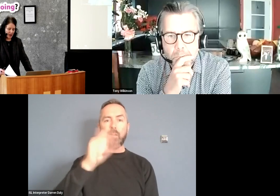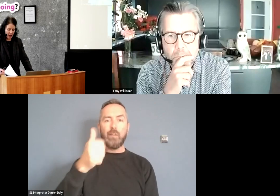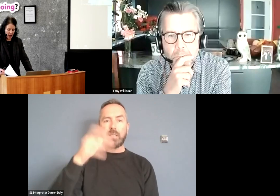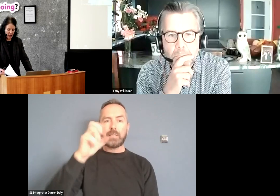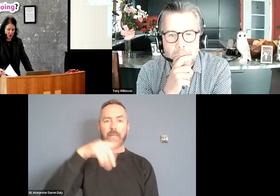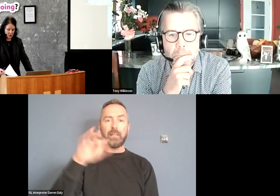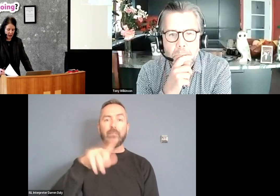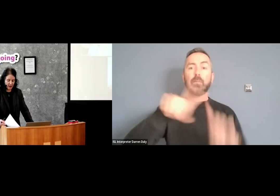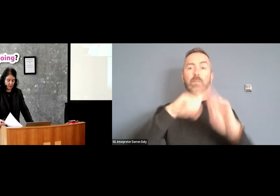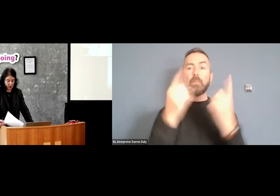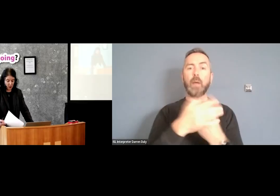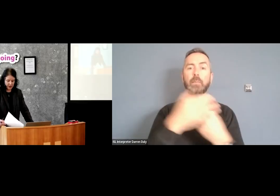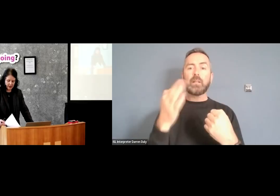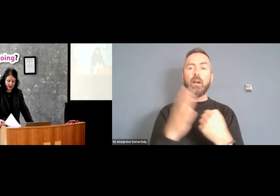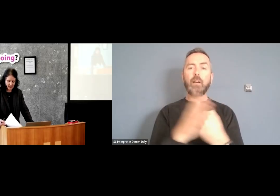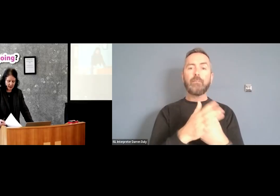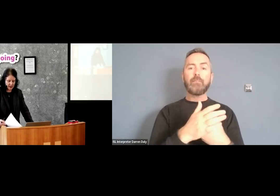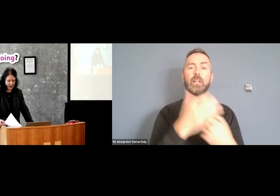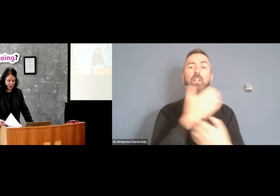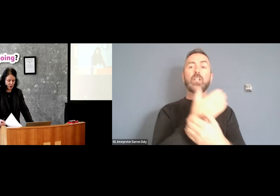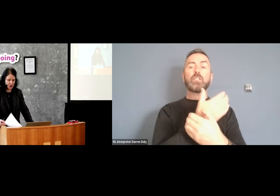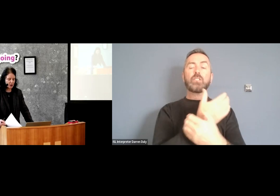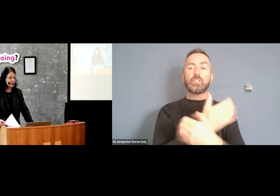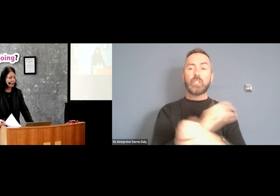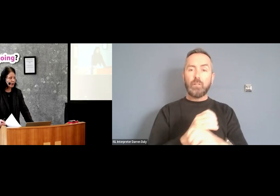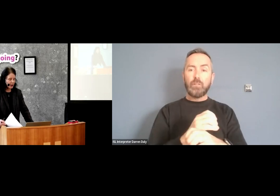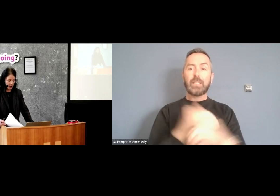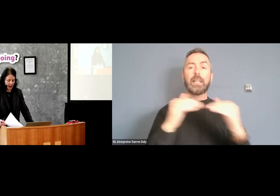Equality, Disability, Integration and Youth.